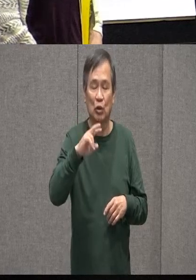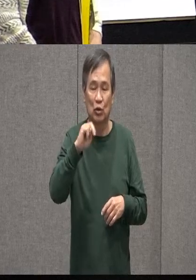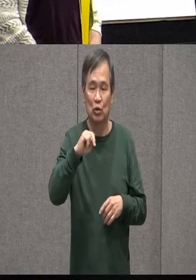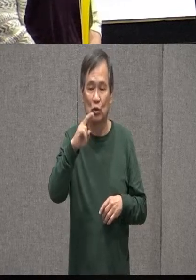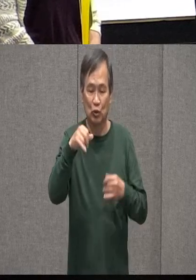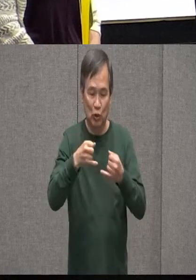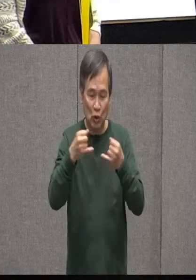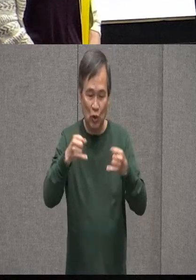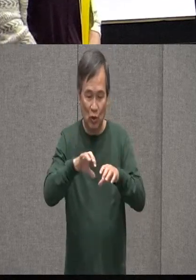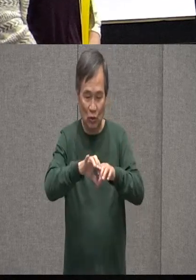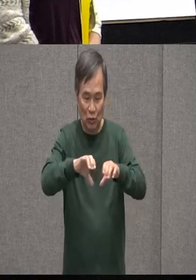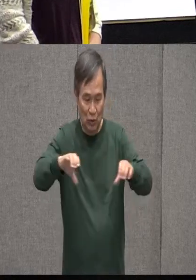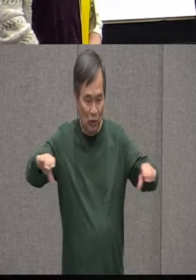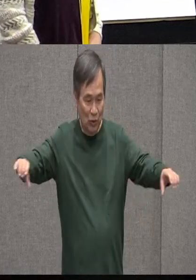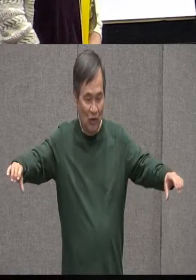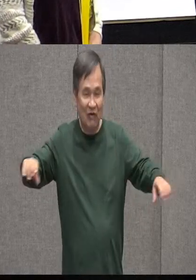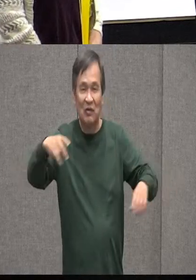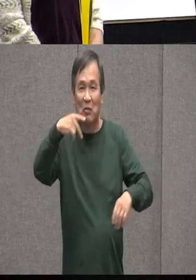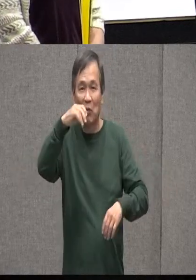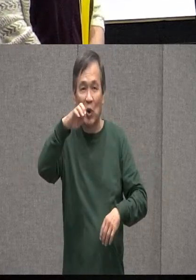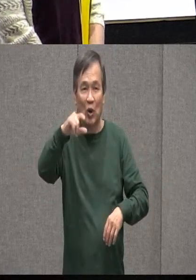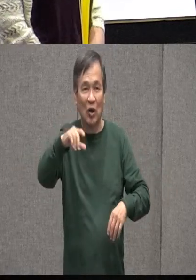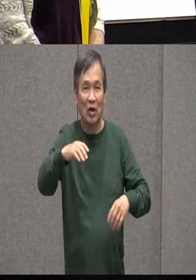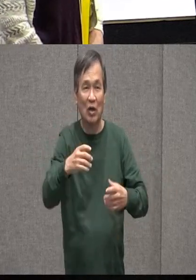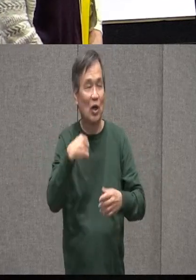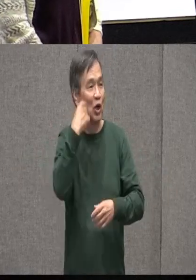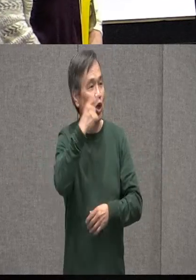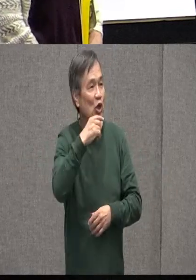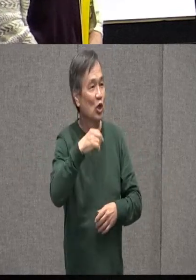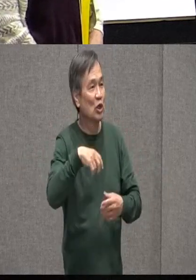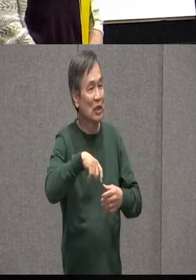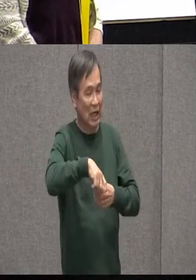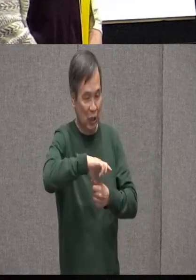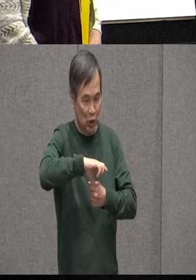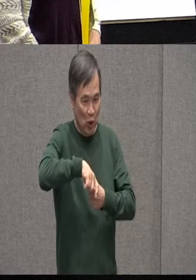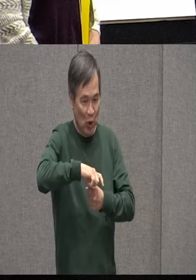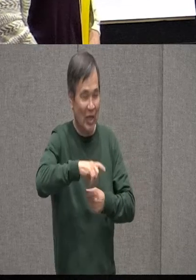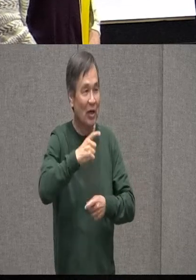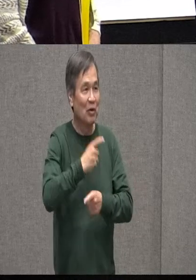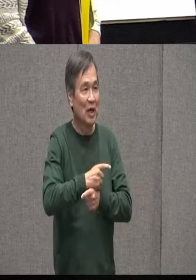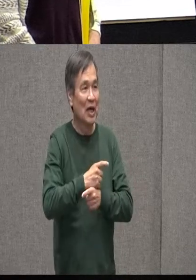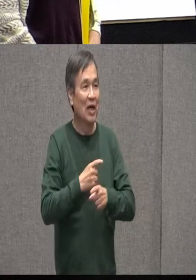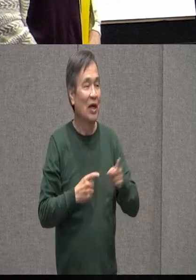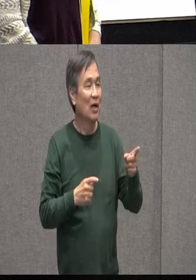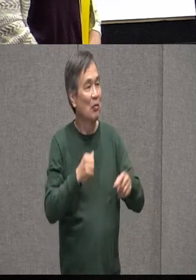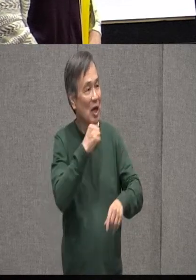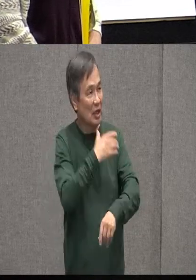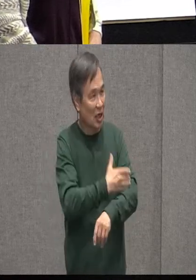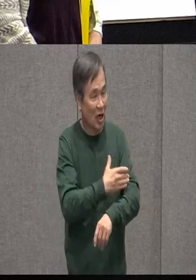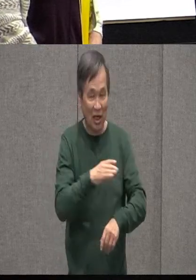because you can get a perfect circle. It looks like a doughnut. Another cool thing, and my daughter came up with this idea last night.